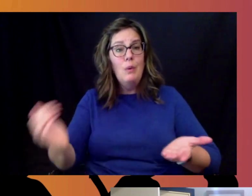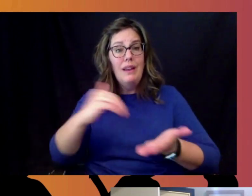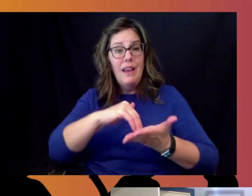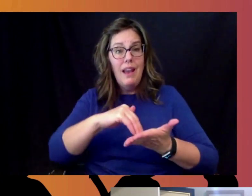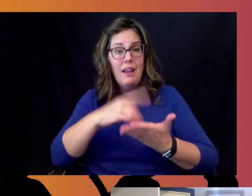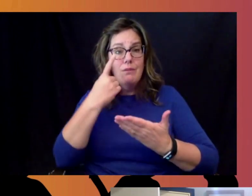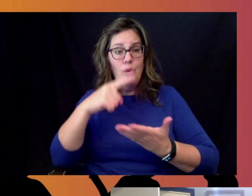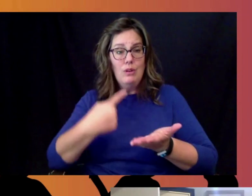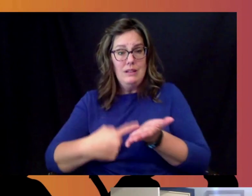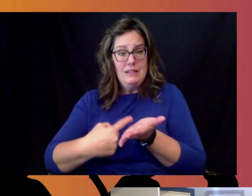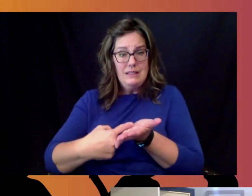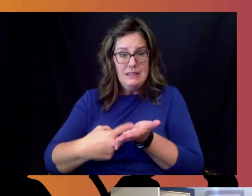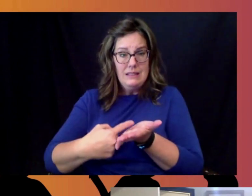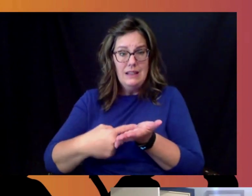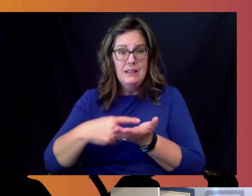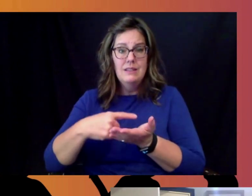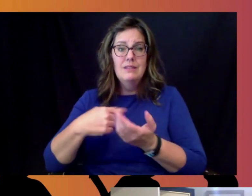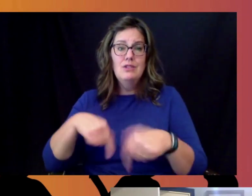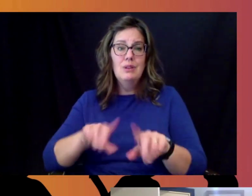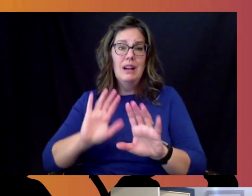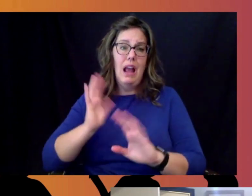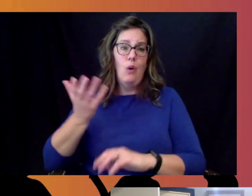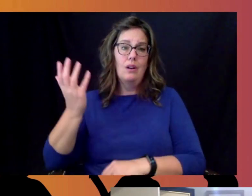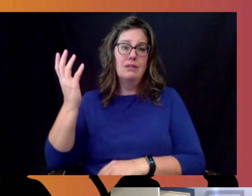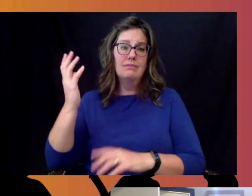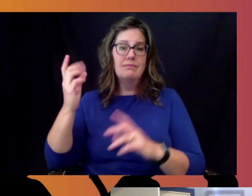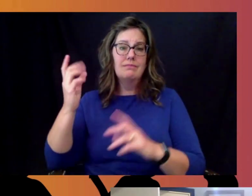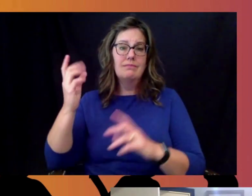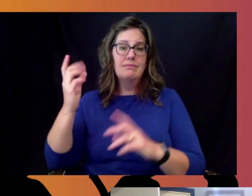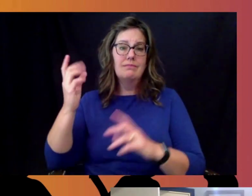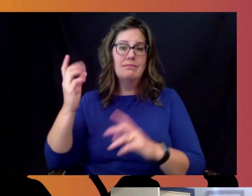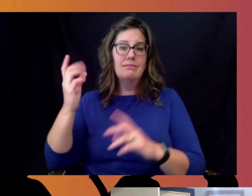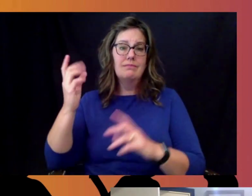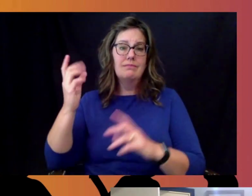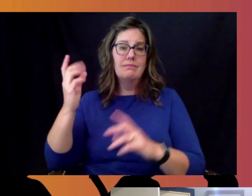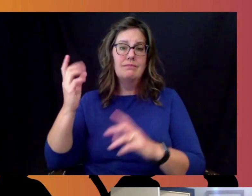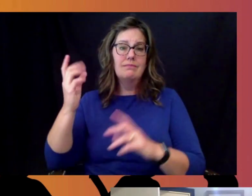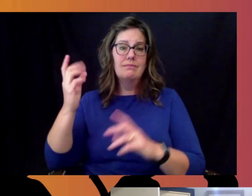festival thank you so much thank you to all of the people who worked so hard to put it together